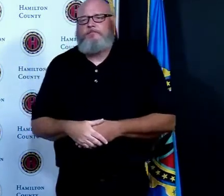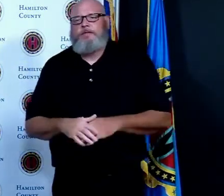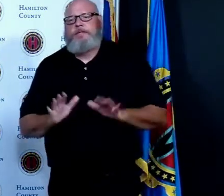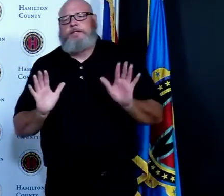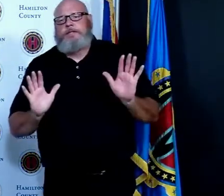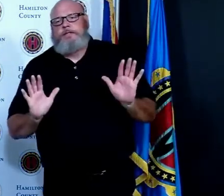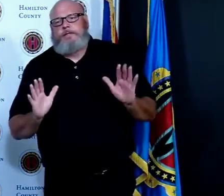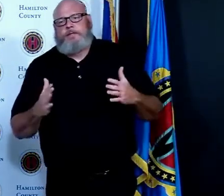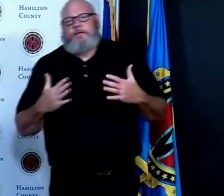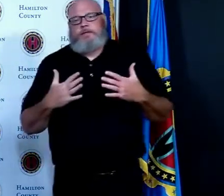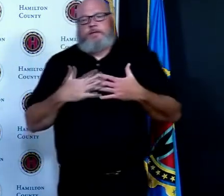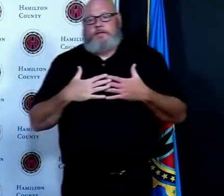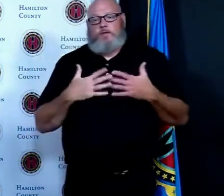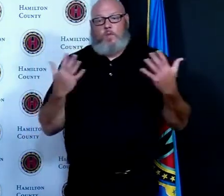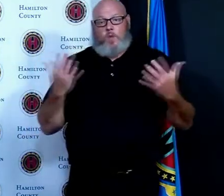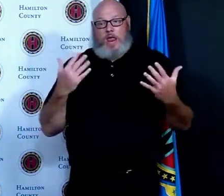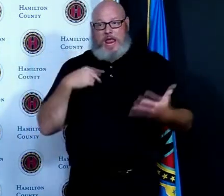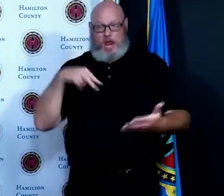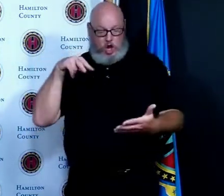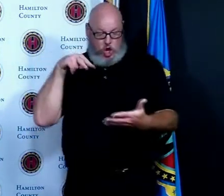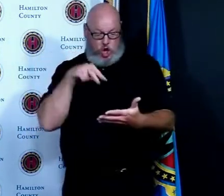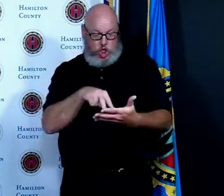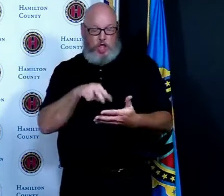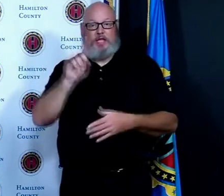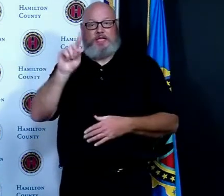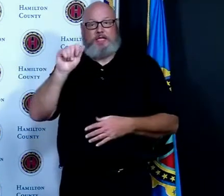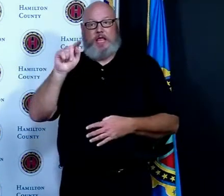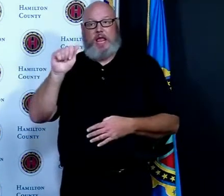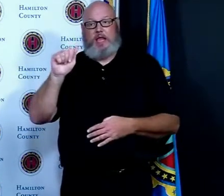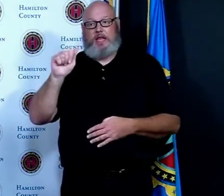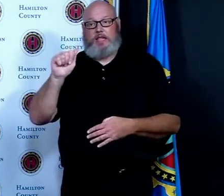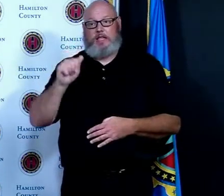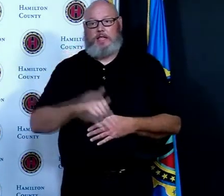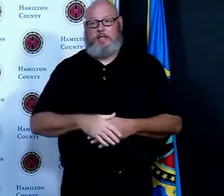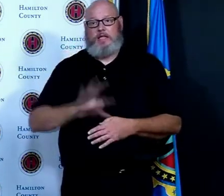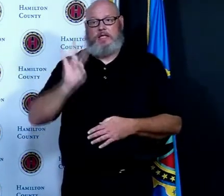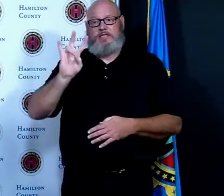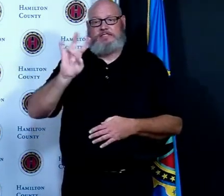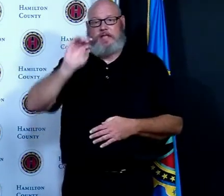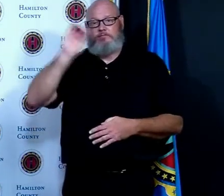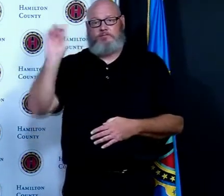back to the data we know that seven percent of individuals that went to what they're considering